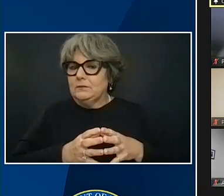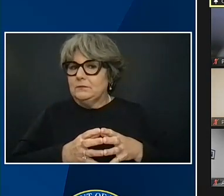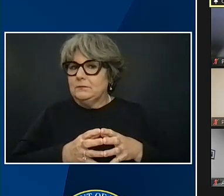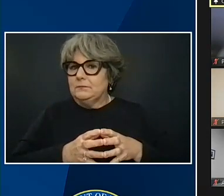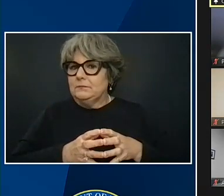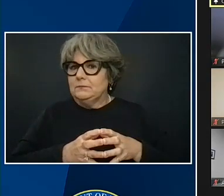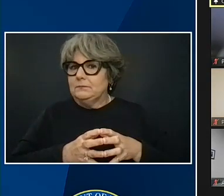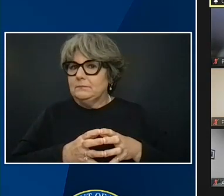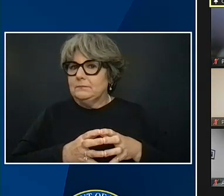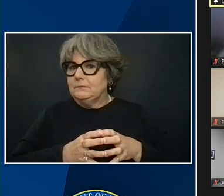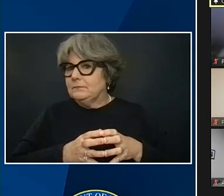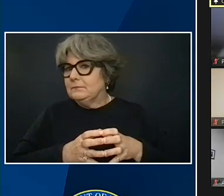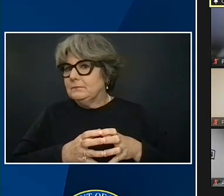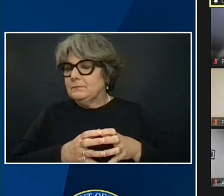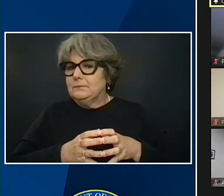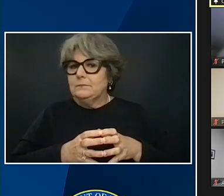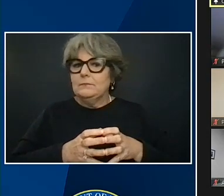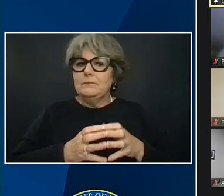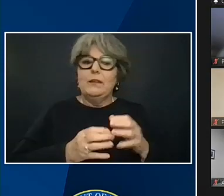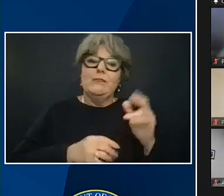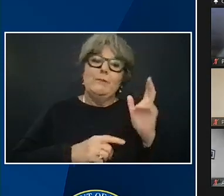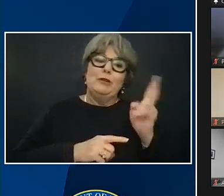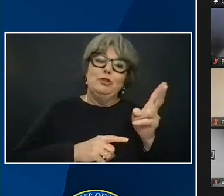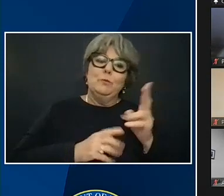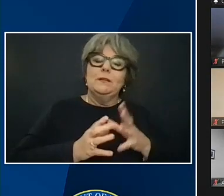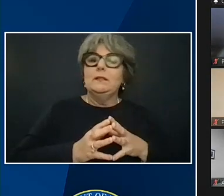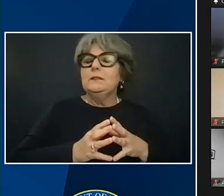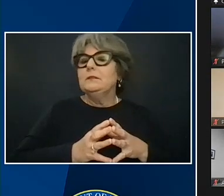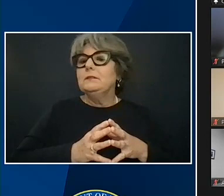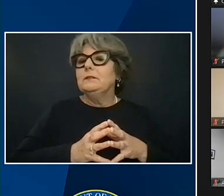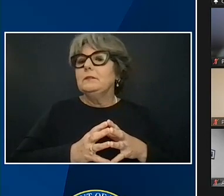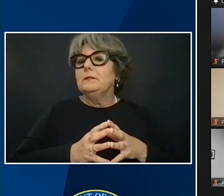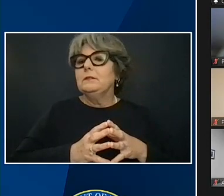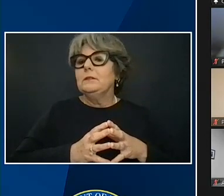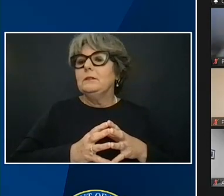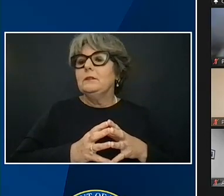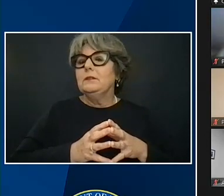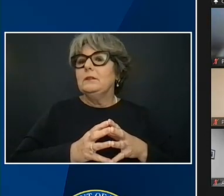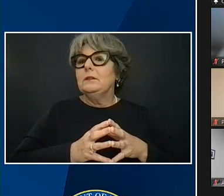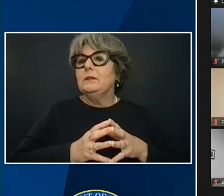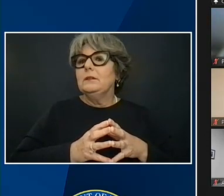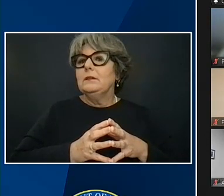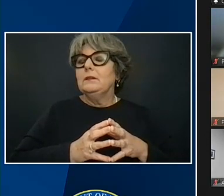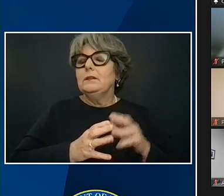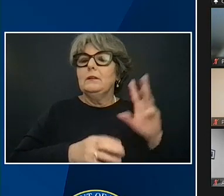We still have a couple minutes, so- In that case, we will admit William Hoover,